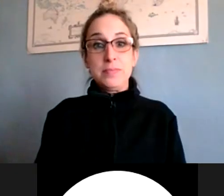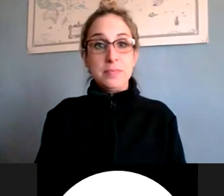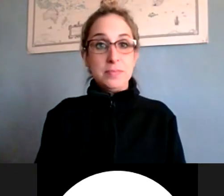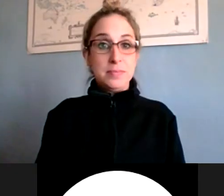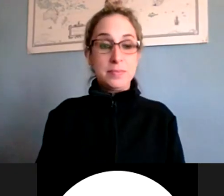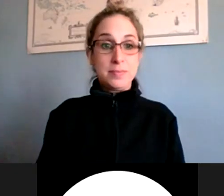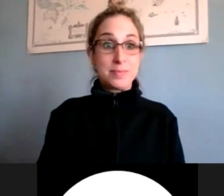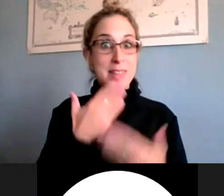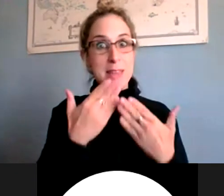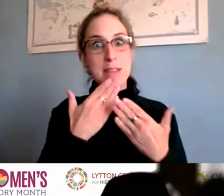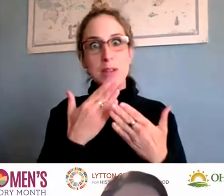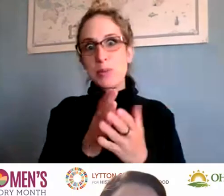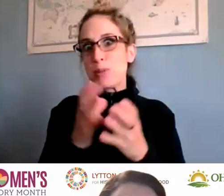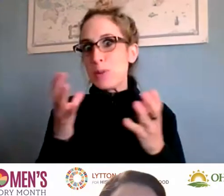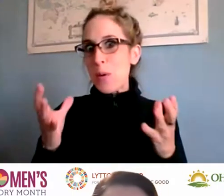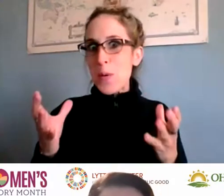Kyle Livie (he/him/his): Thank you so much. That was so fantastic.